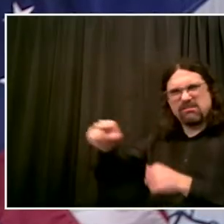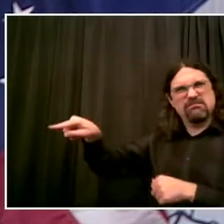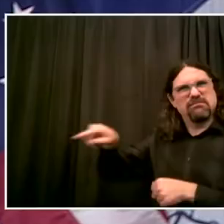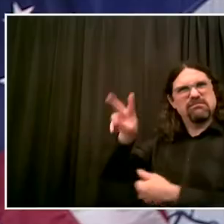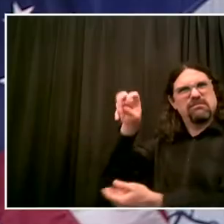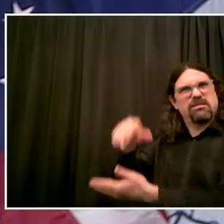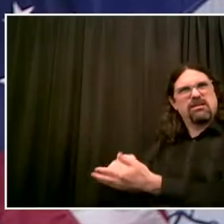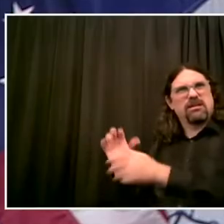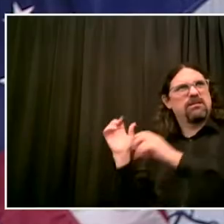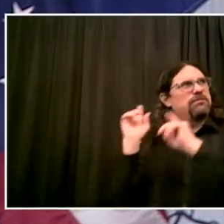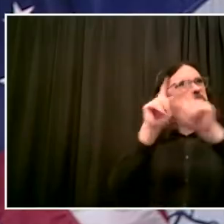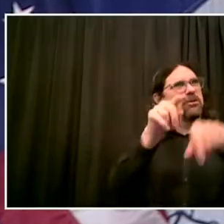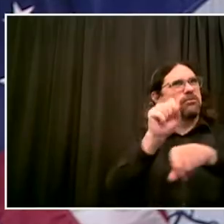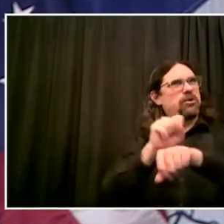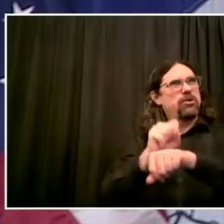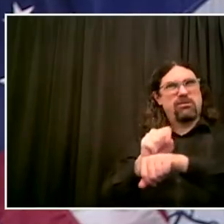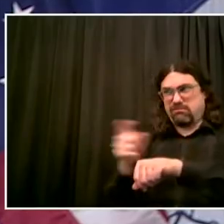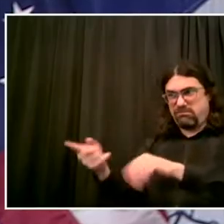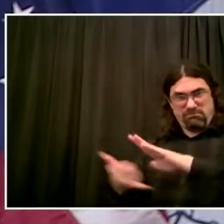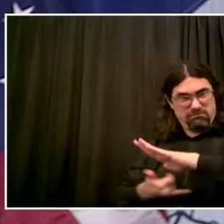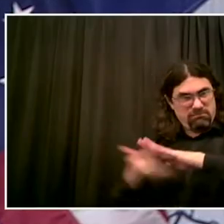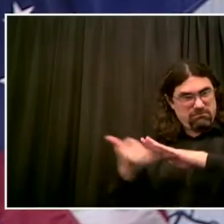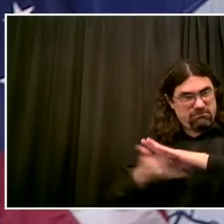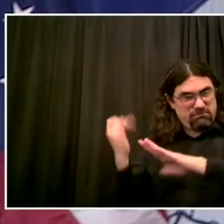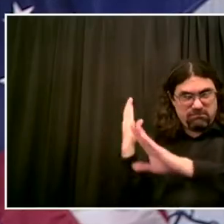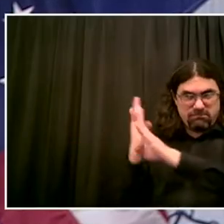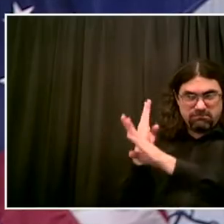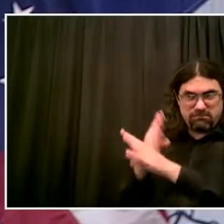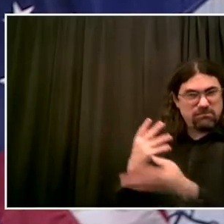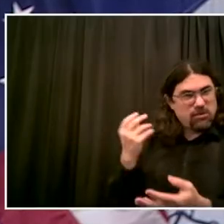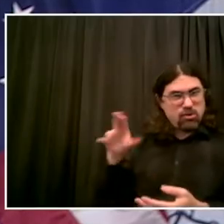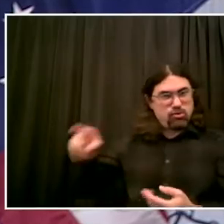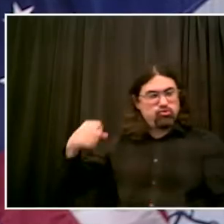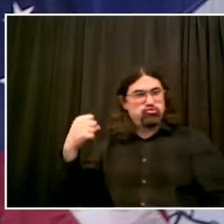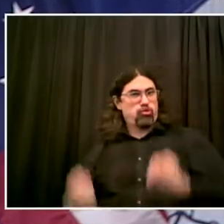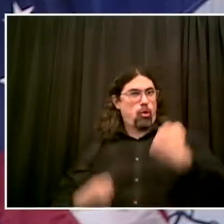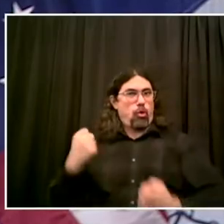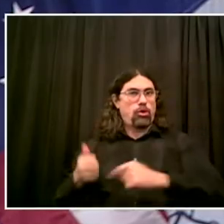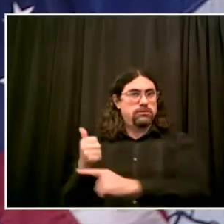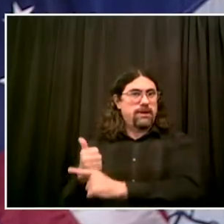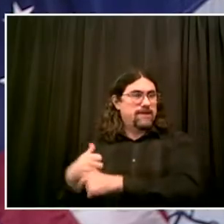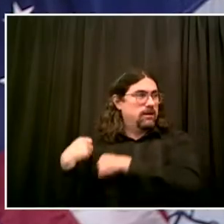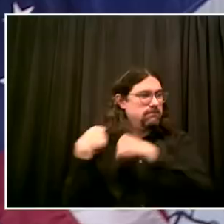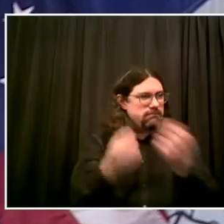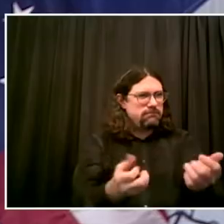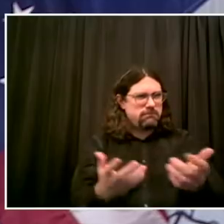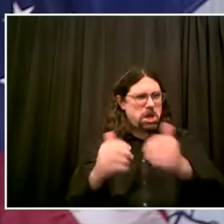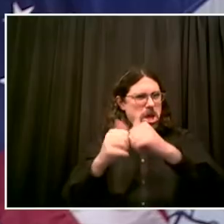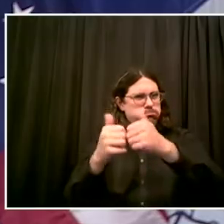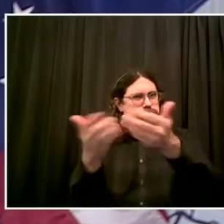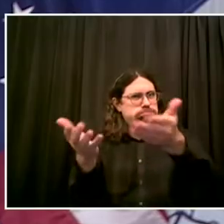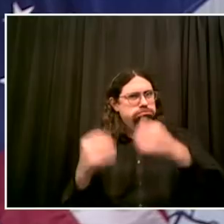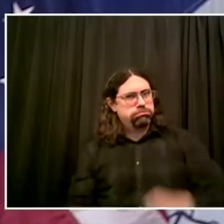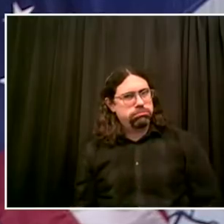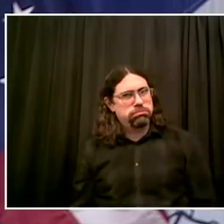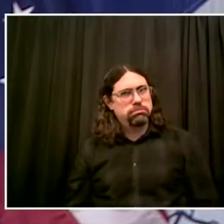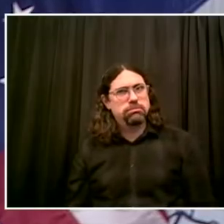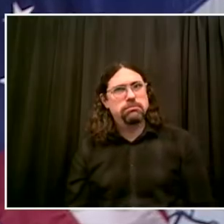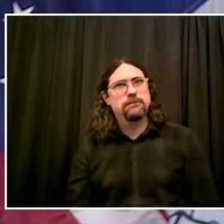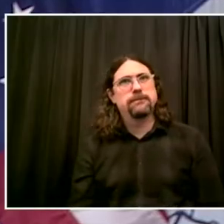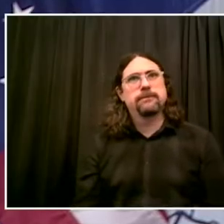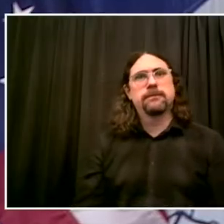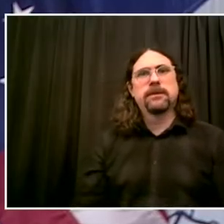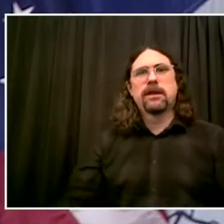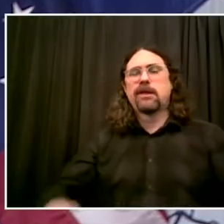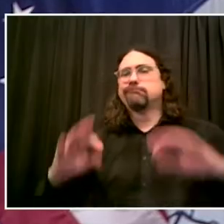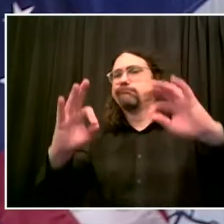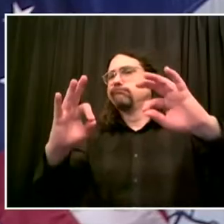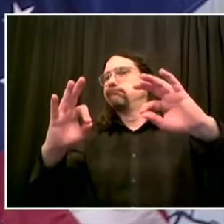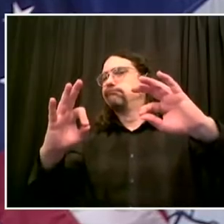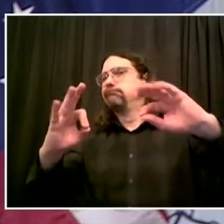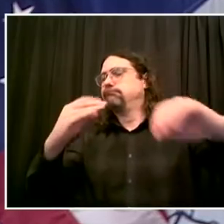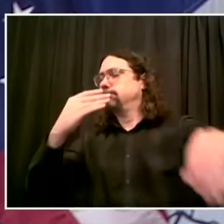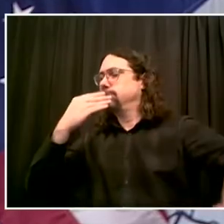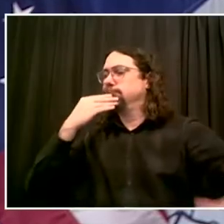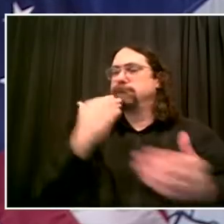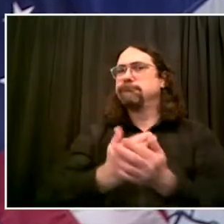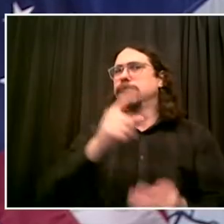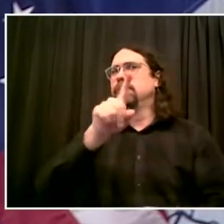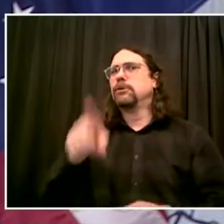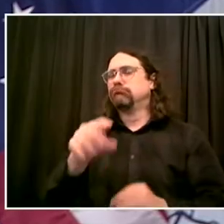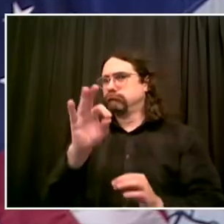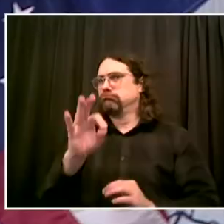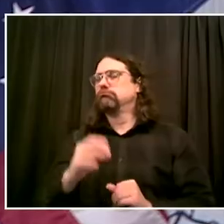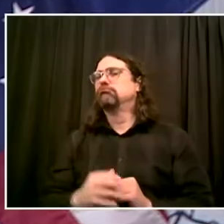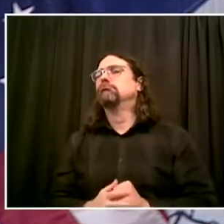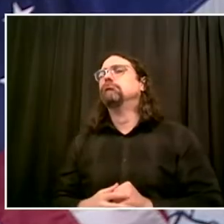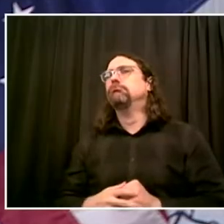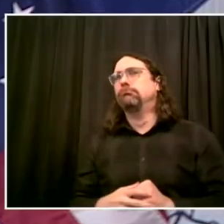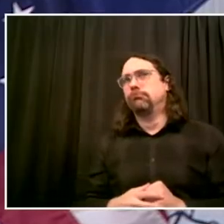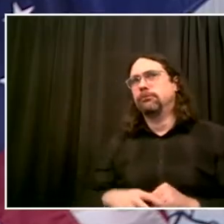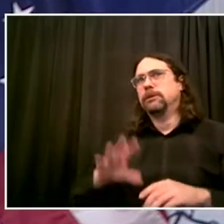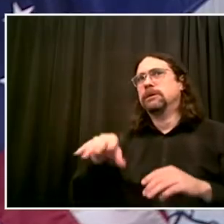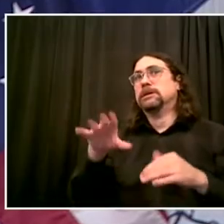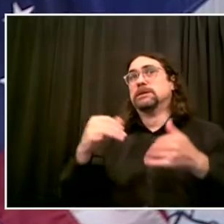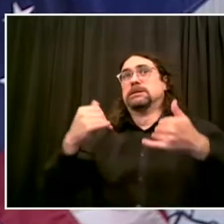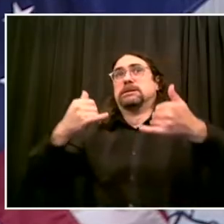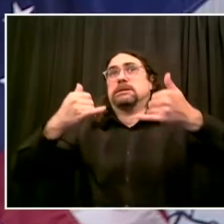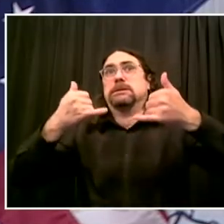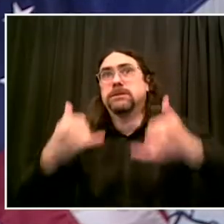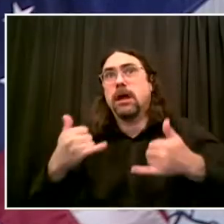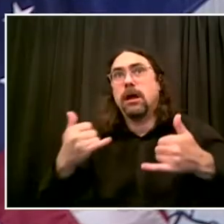ARE YOU WORKING